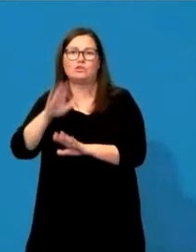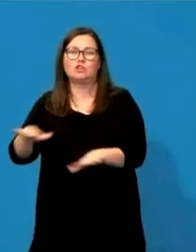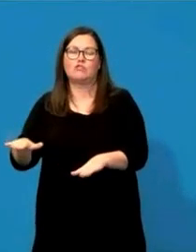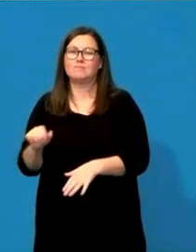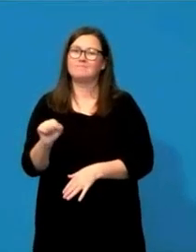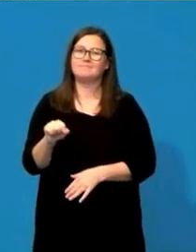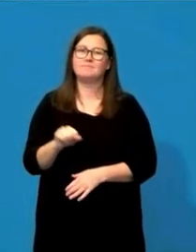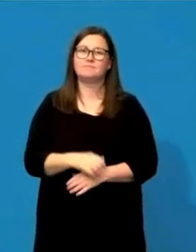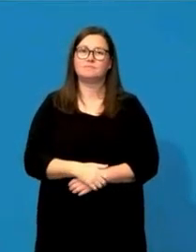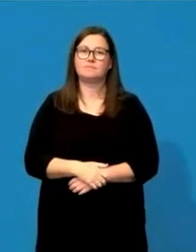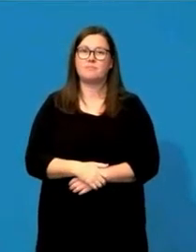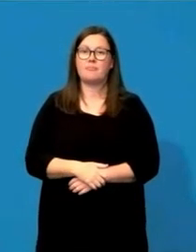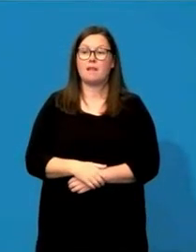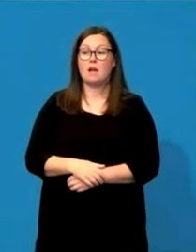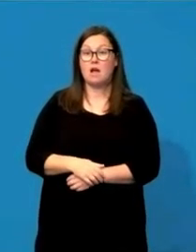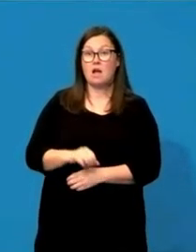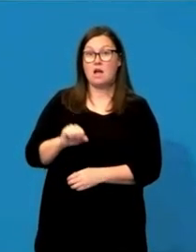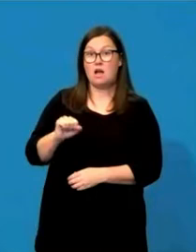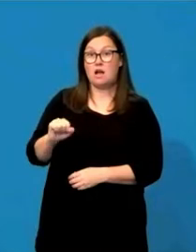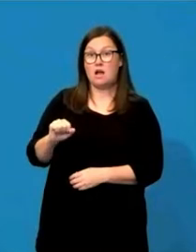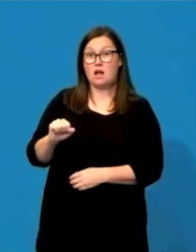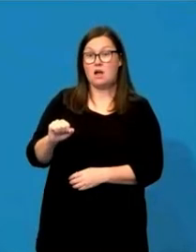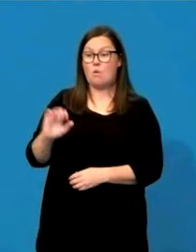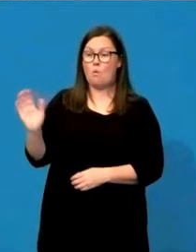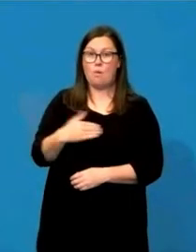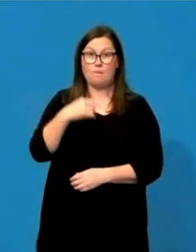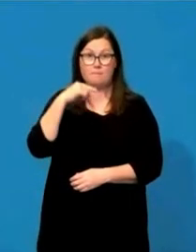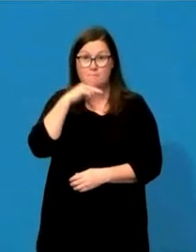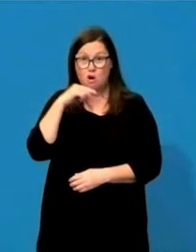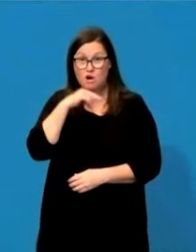Three of them - they're all boys. Their ages are 8, 9 and 10.